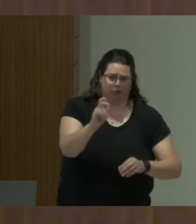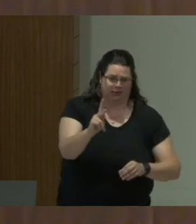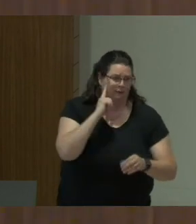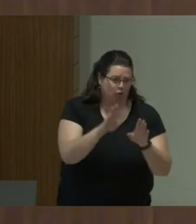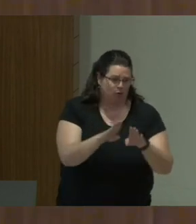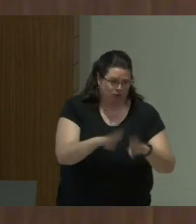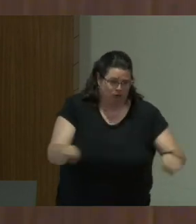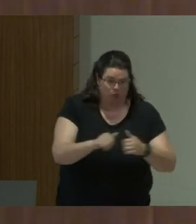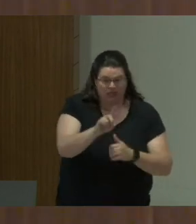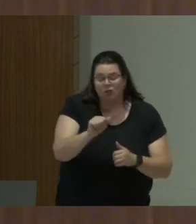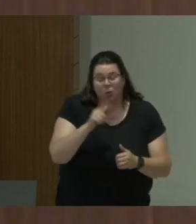action and we have to focus on that.